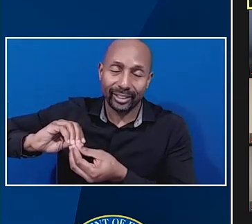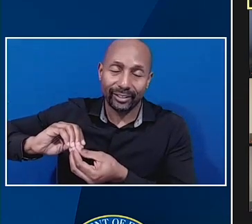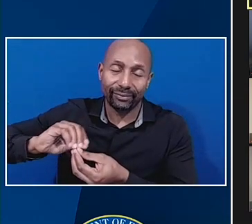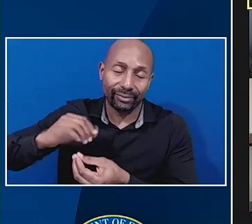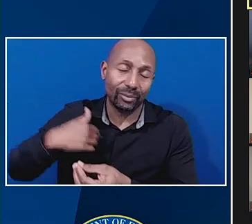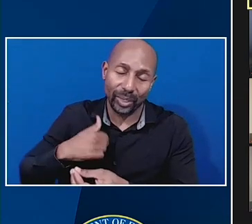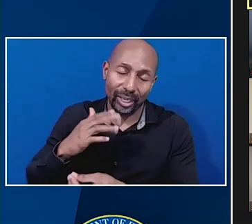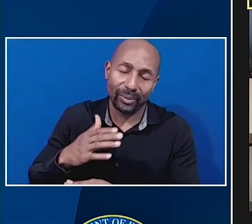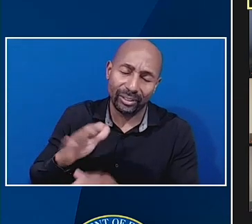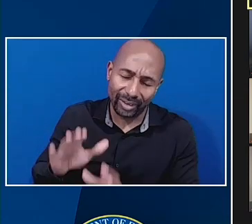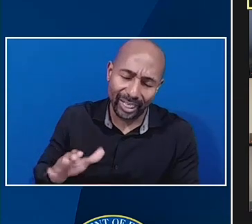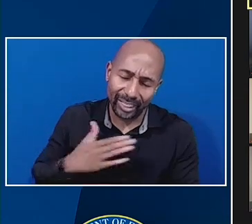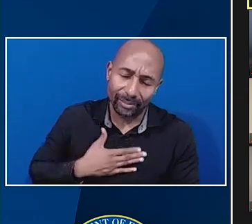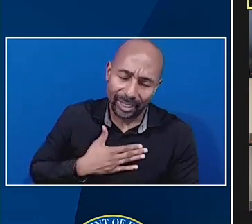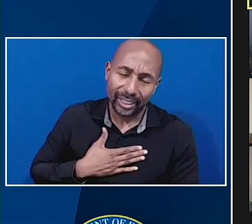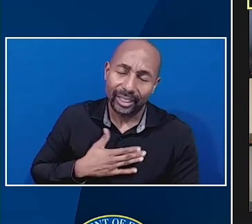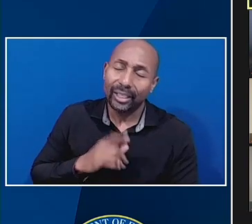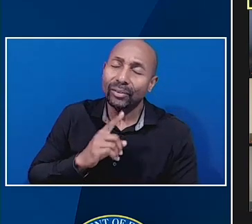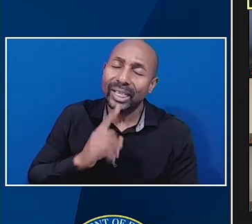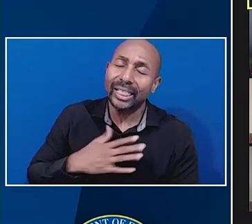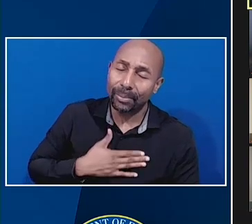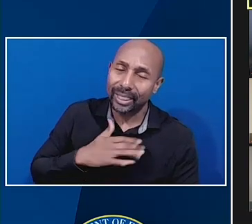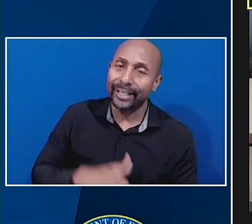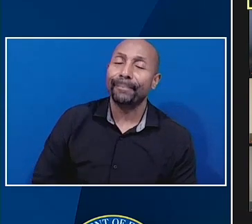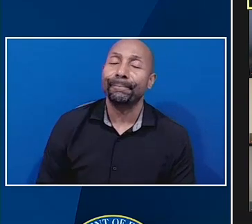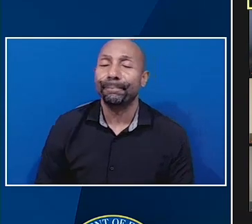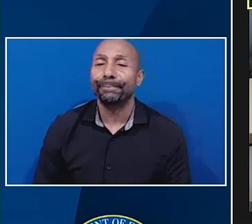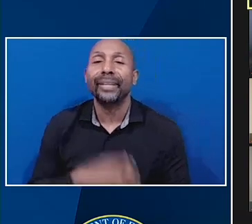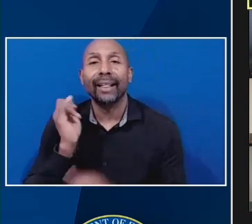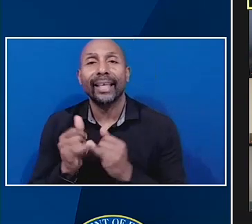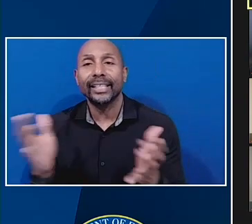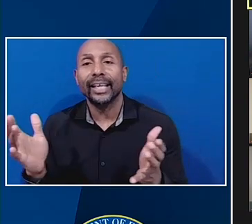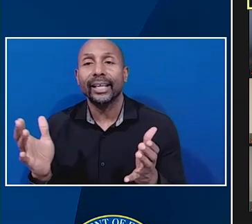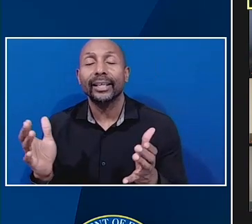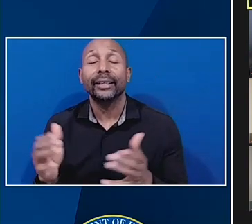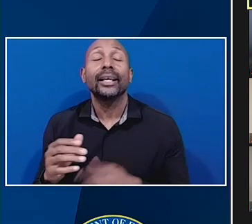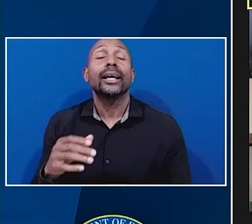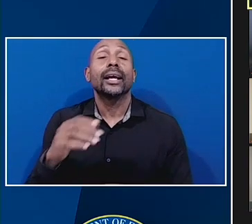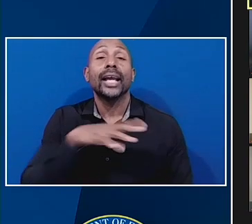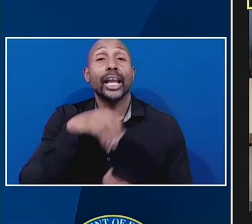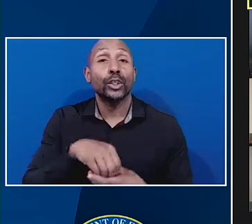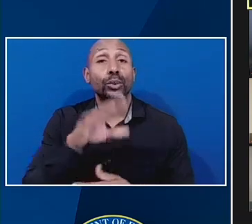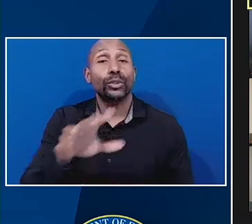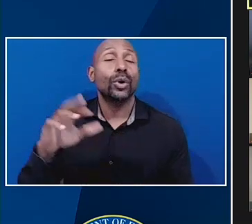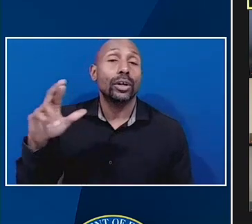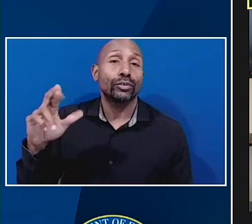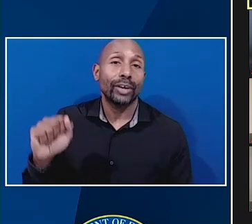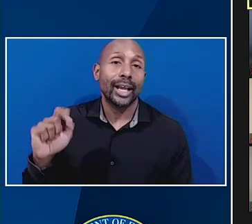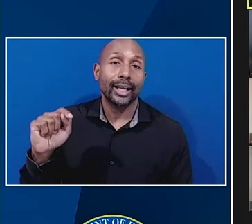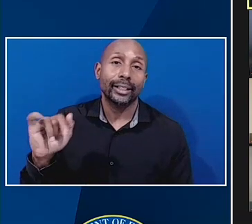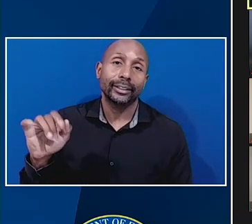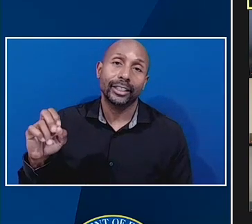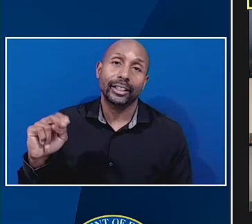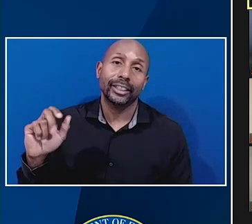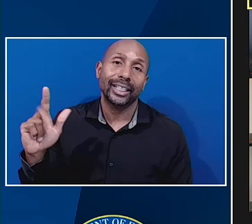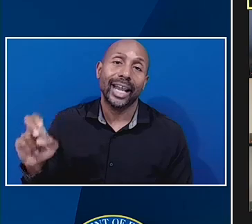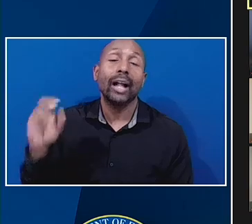And lastly, please remember to include your rationale or context in your